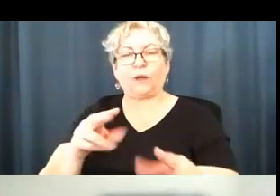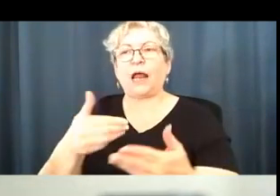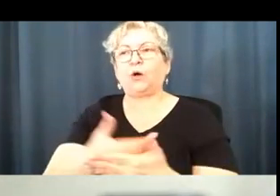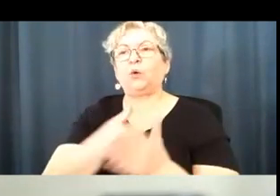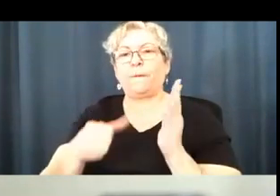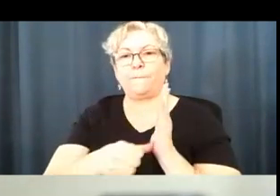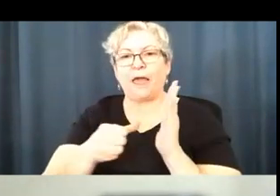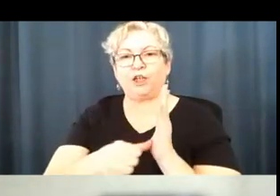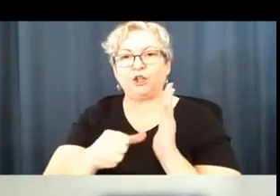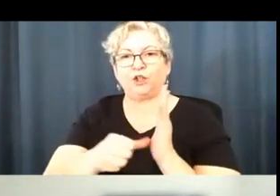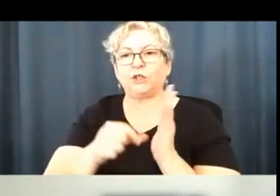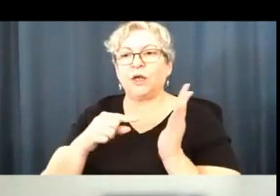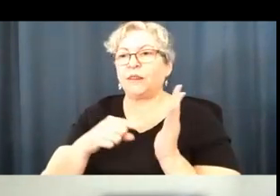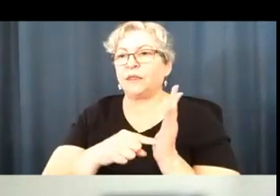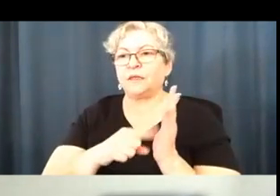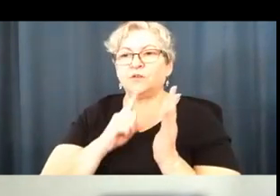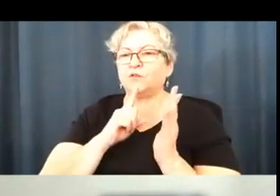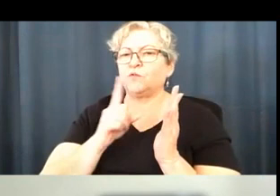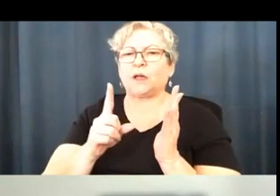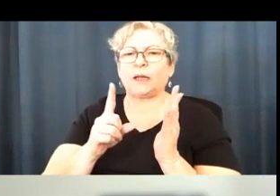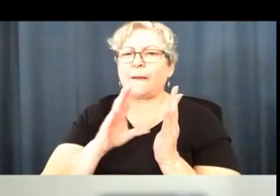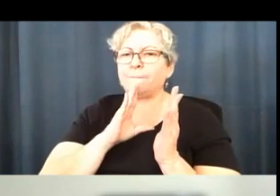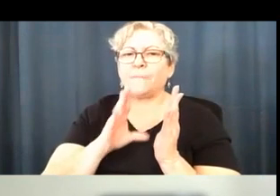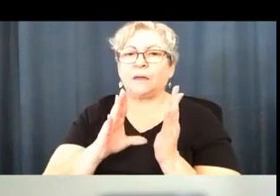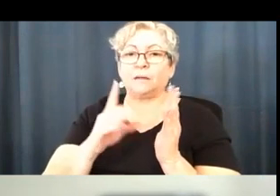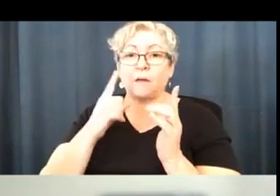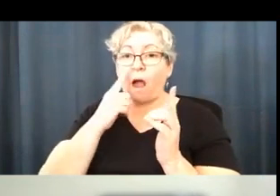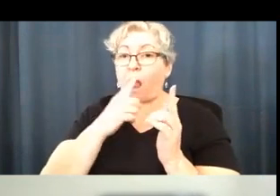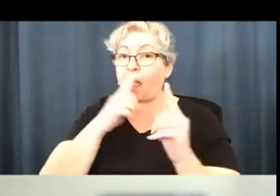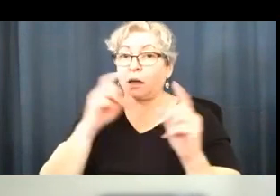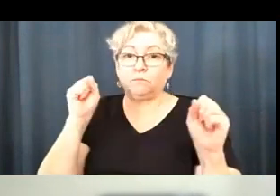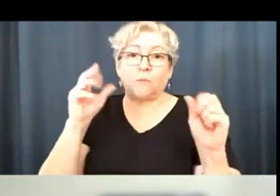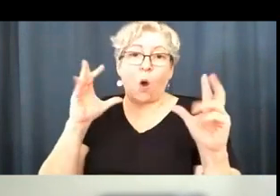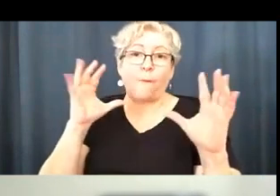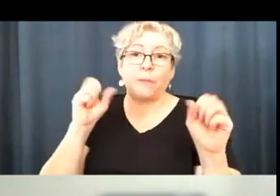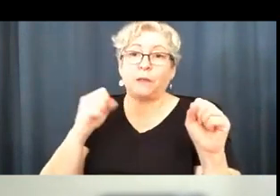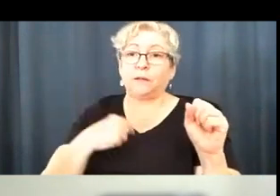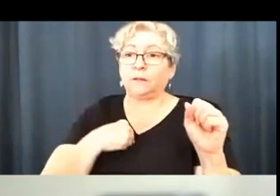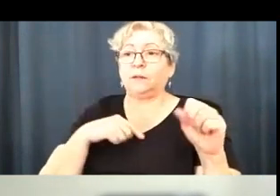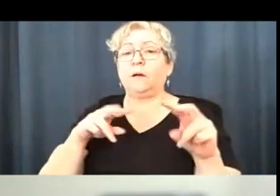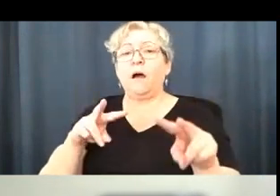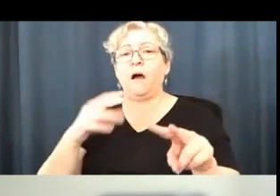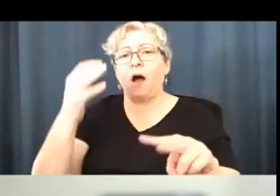This has been just so eye-opening and made me so aware of the stuff that I was not.